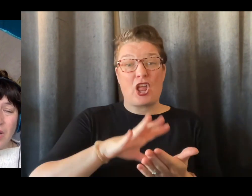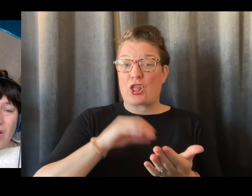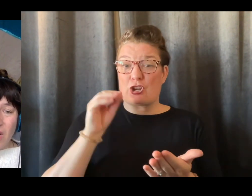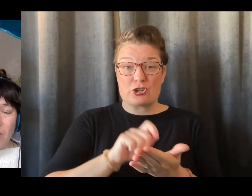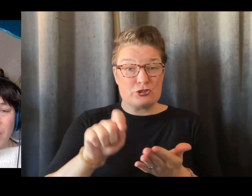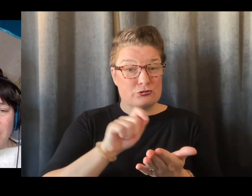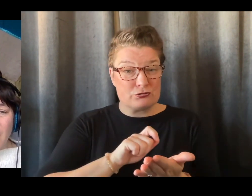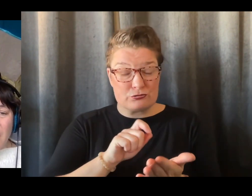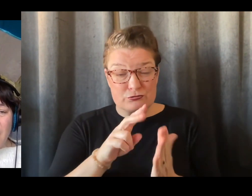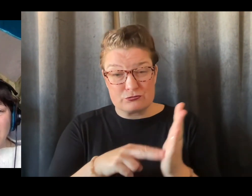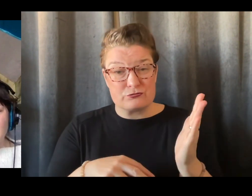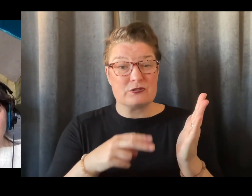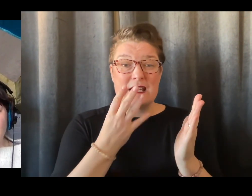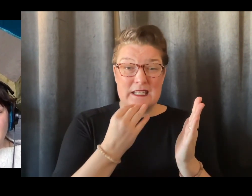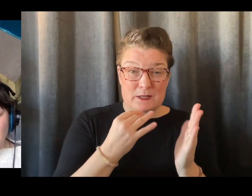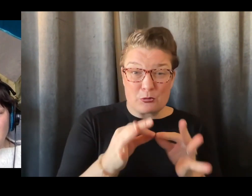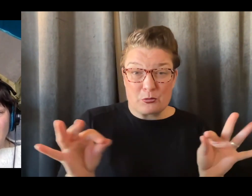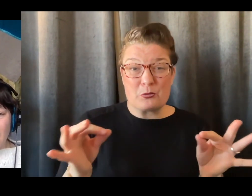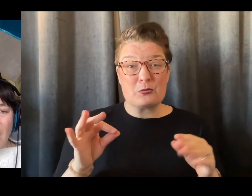felt just outside in so many ways.